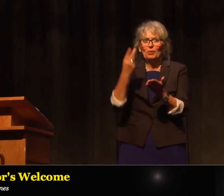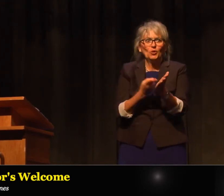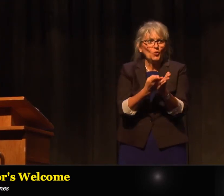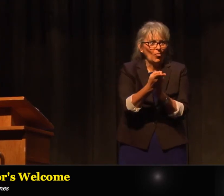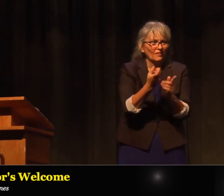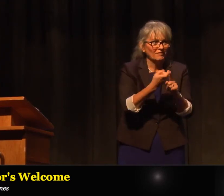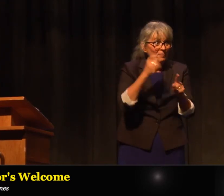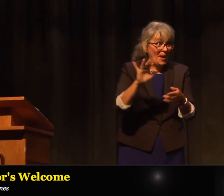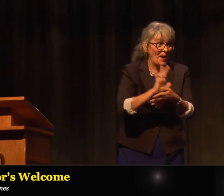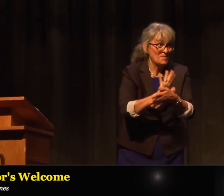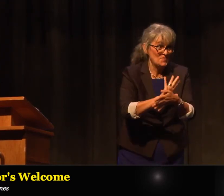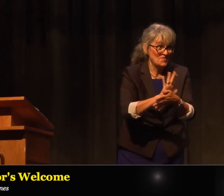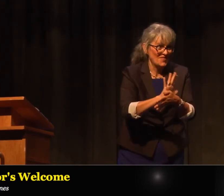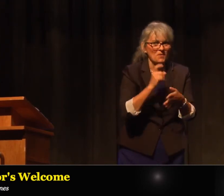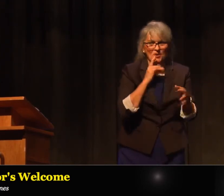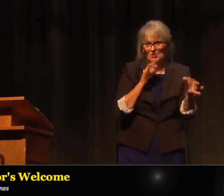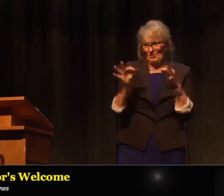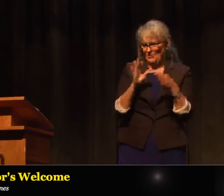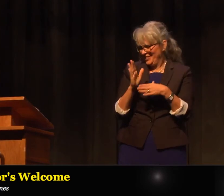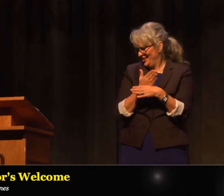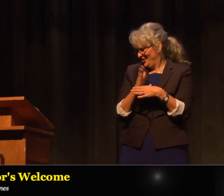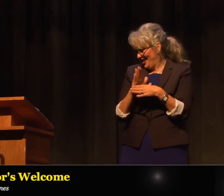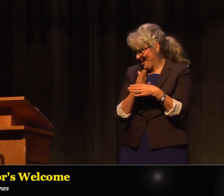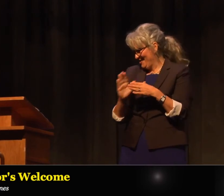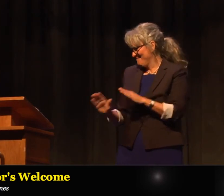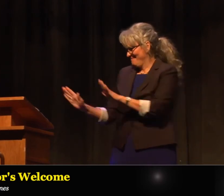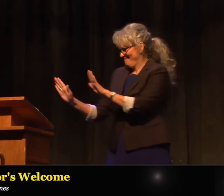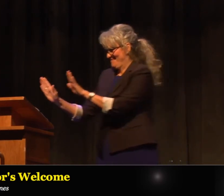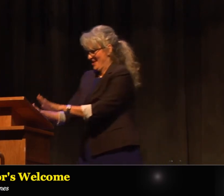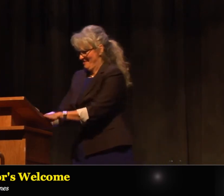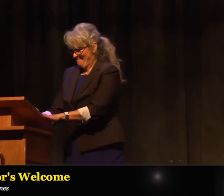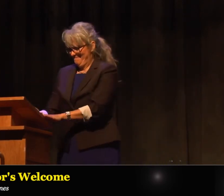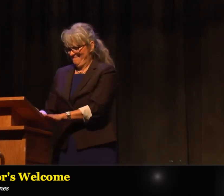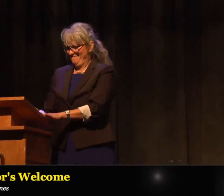I learned something, a truth from that movie and I will share with you.